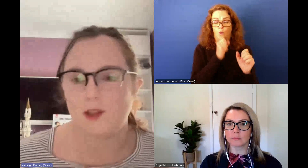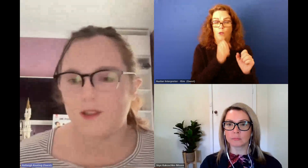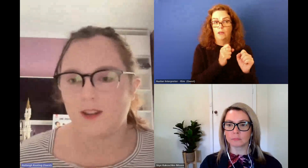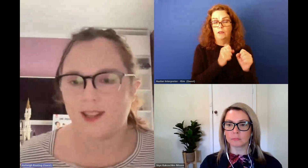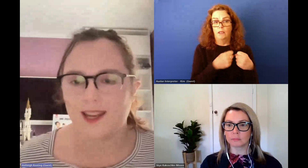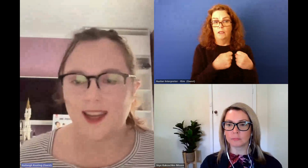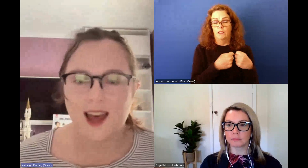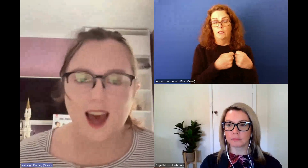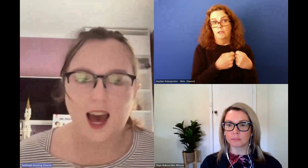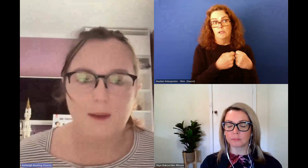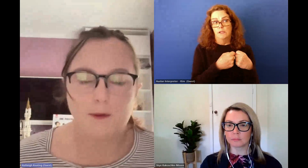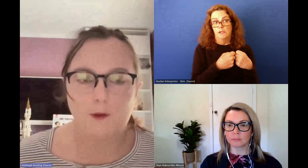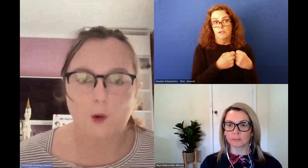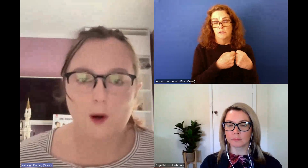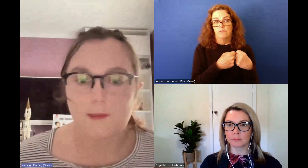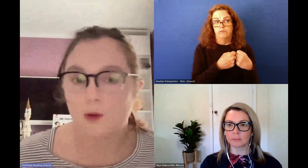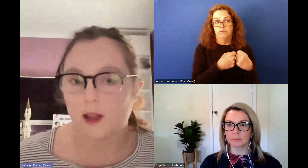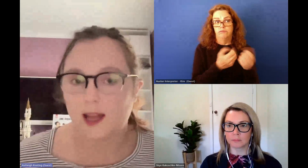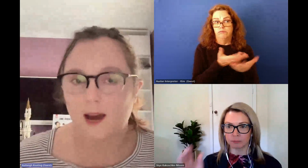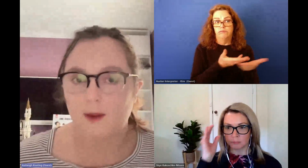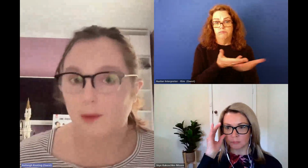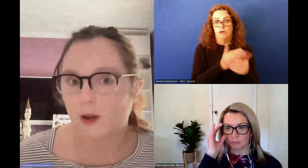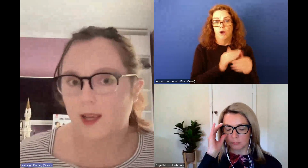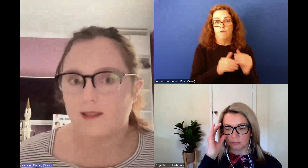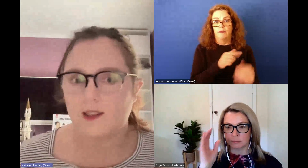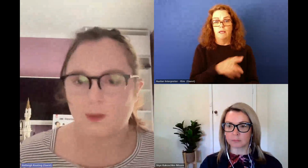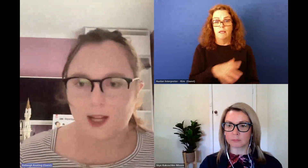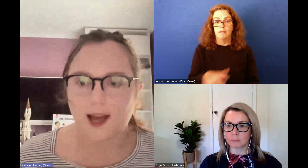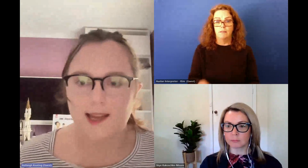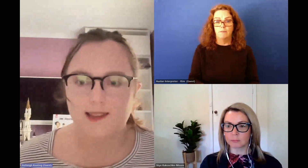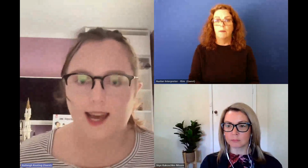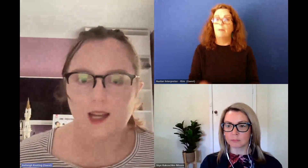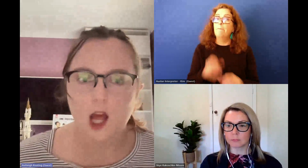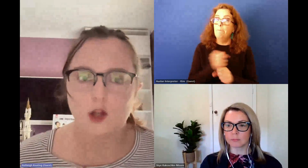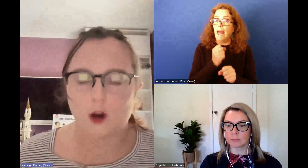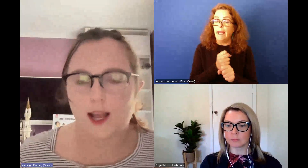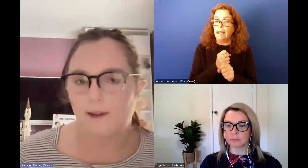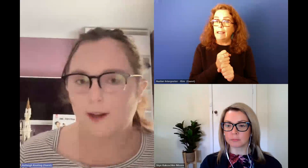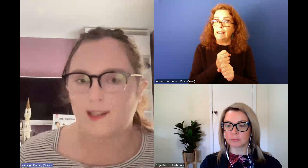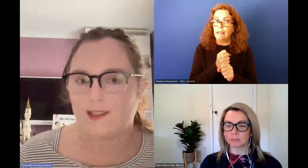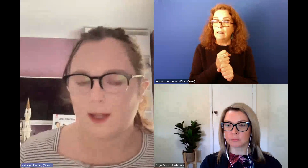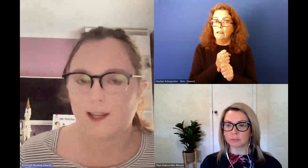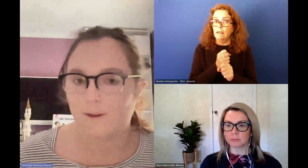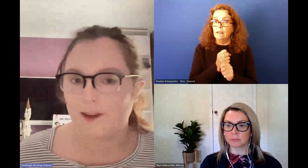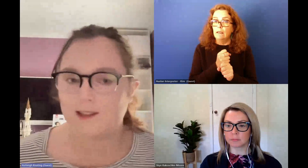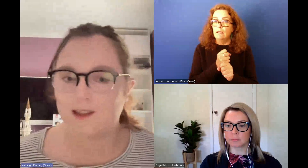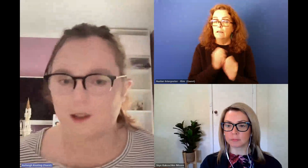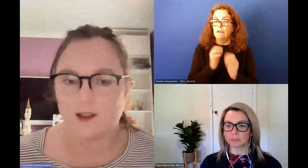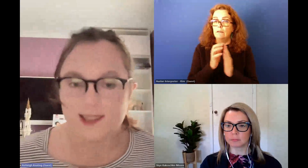producing content for employers to realise that not every disability fits a certain